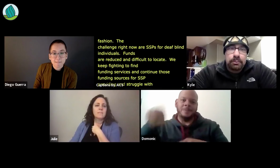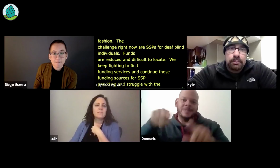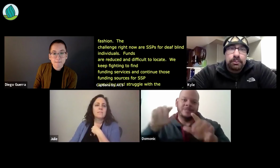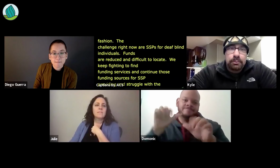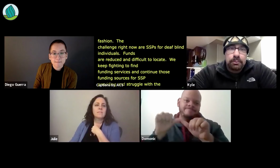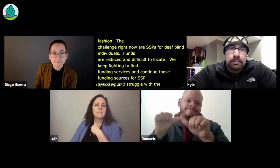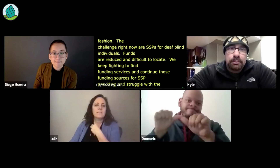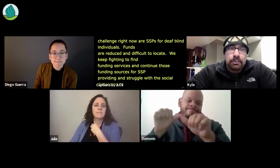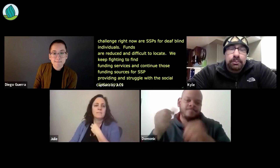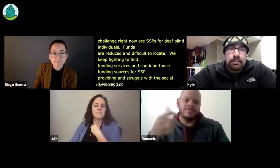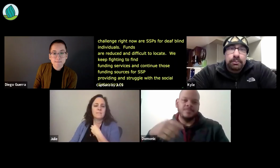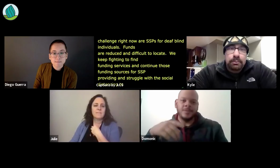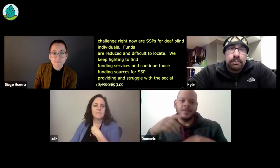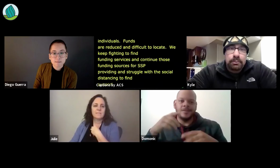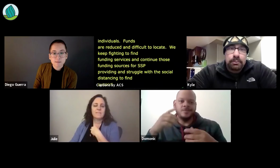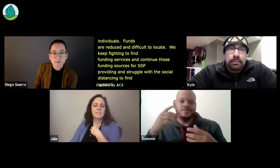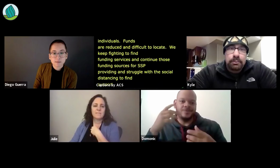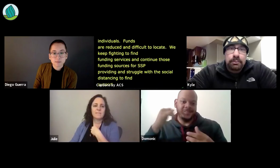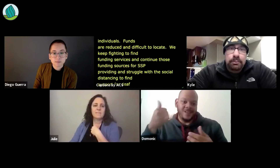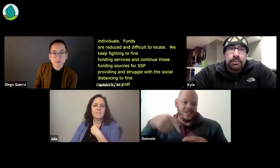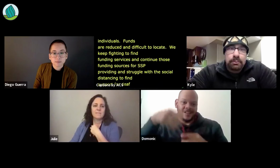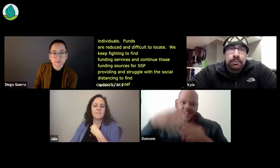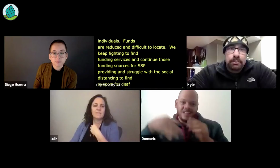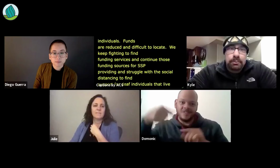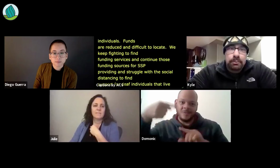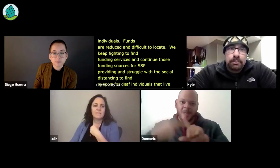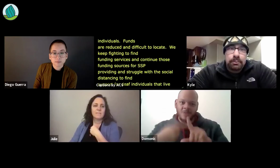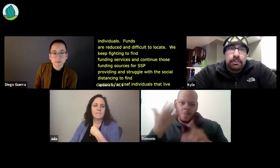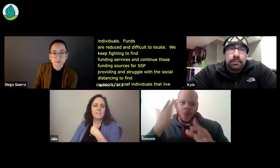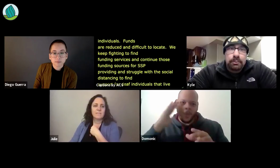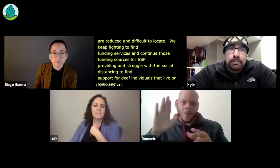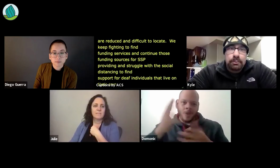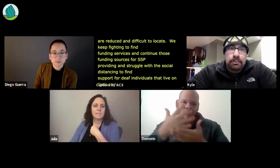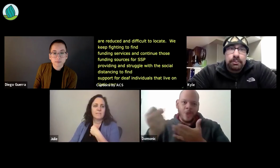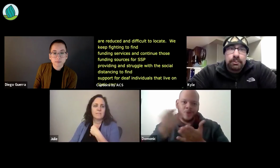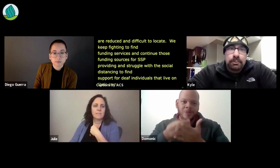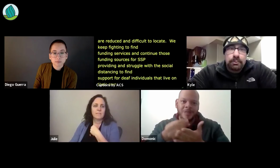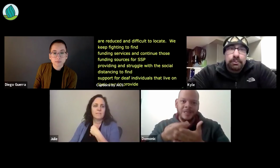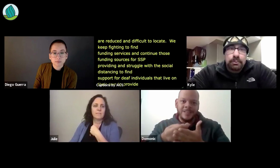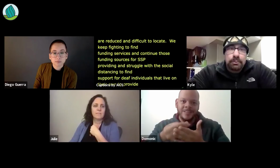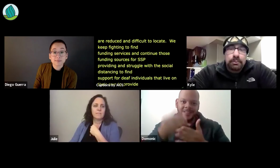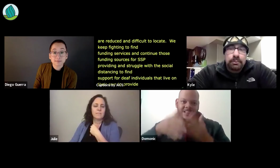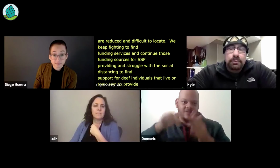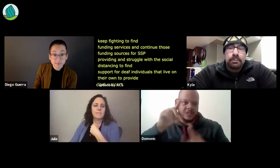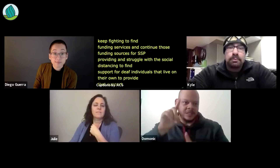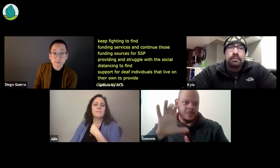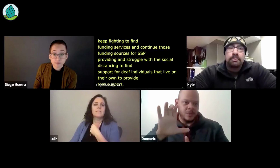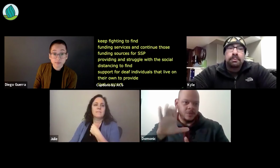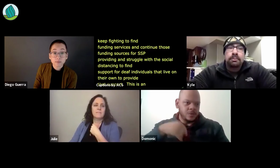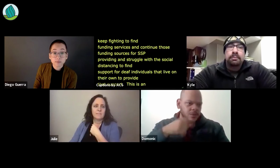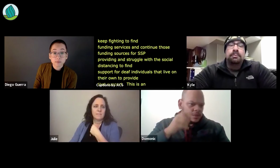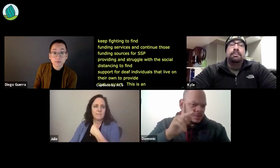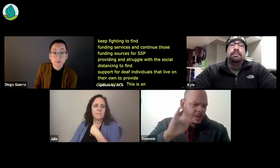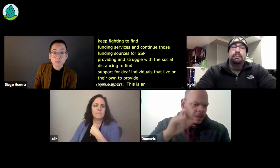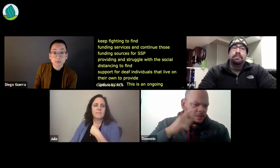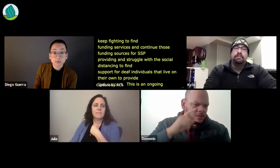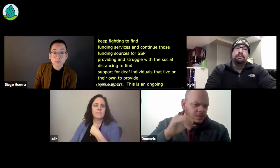This is an ongoing issue. As the end of the month, we are approaching December.